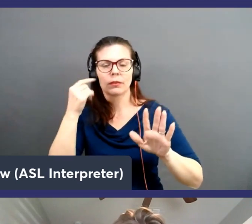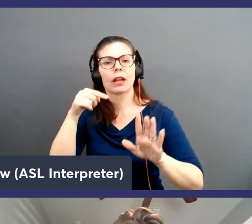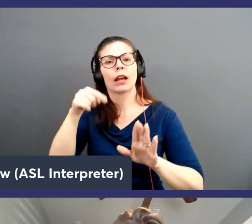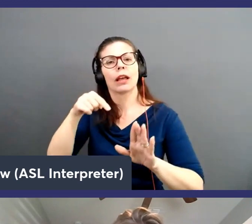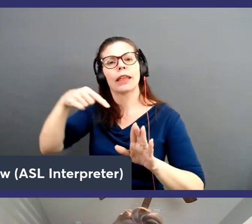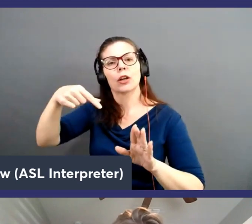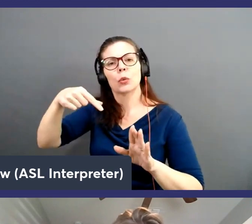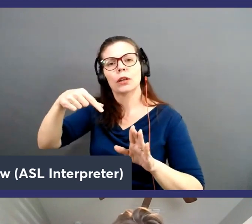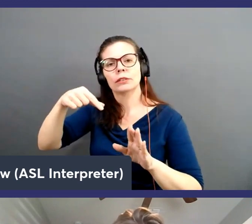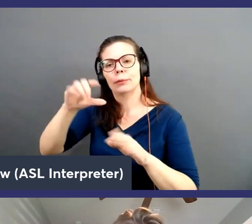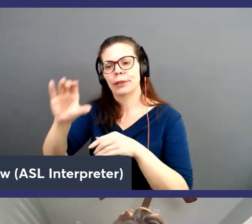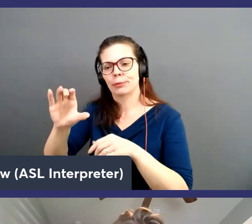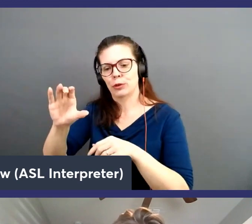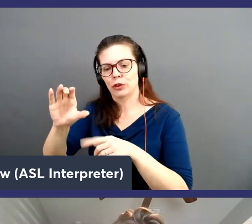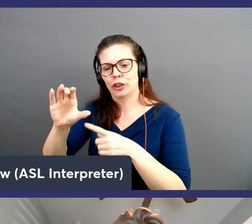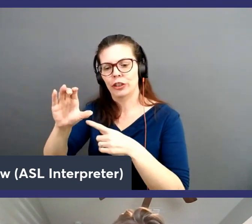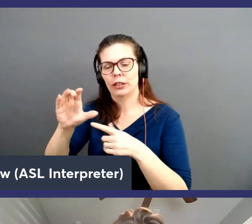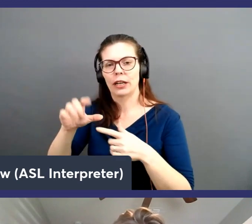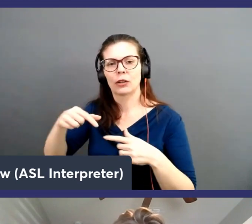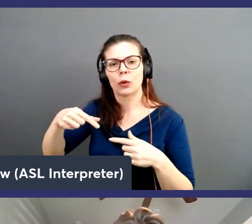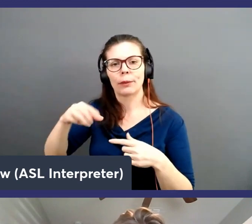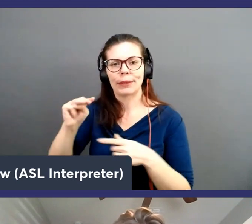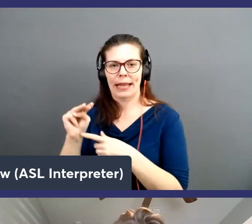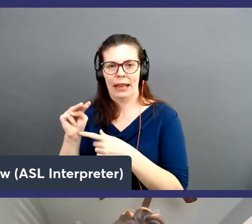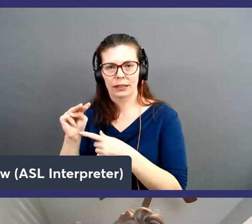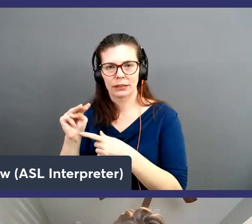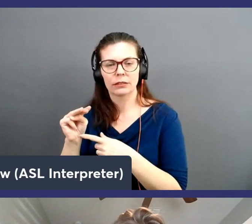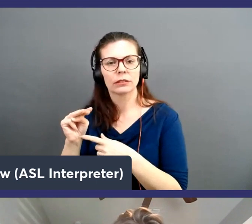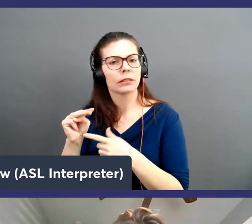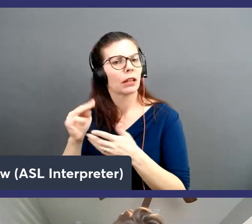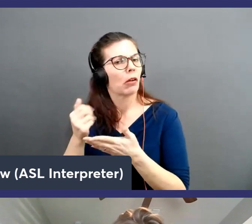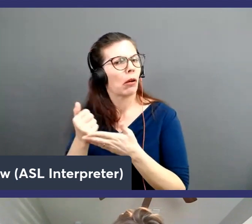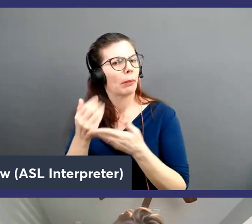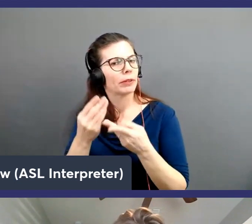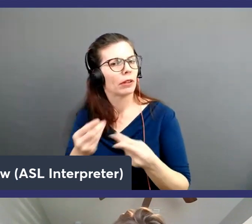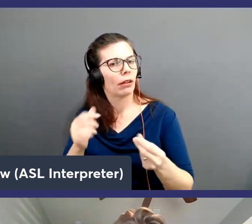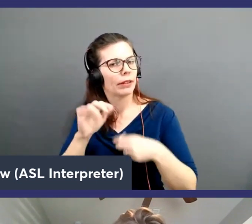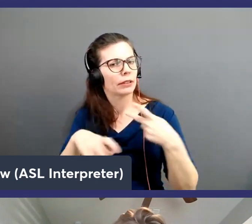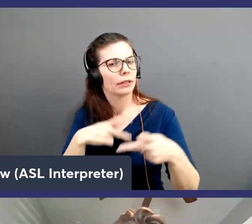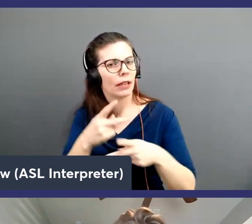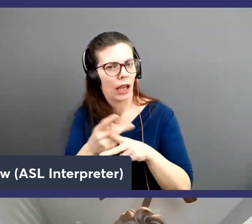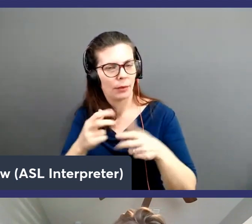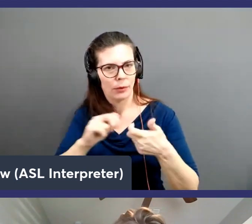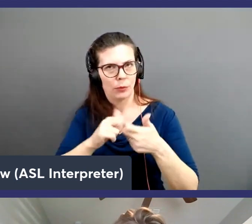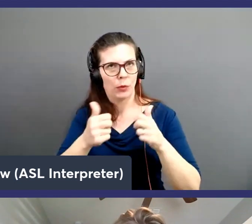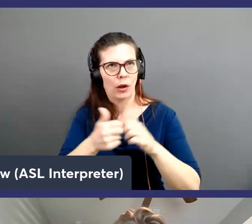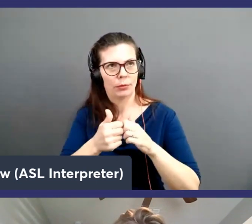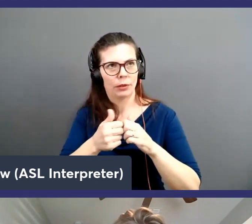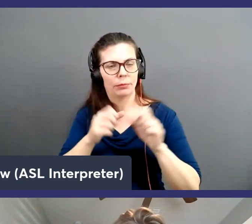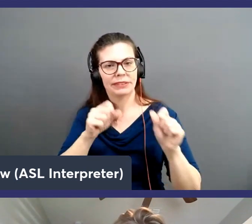and quantum mechanics could help solve this type of problem potentially radically faster?